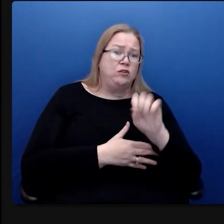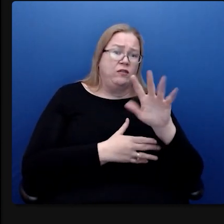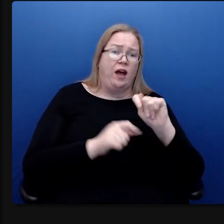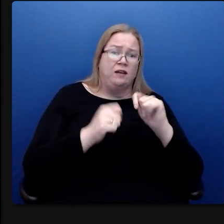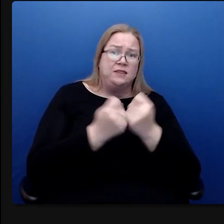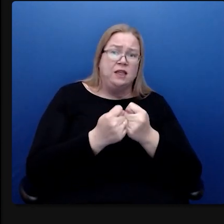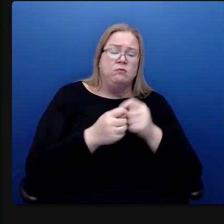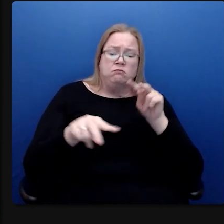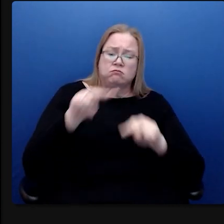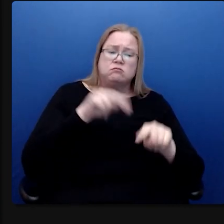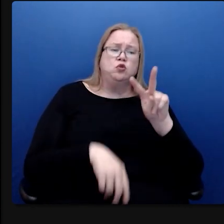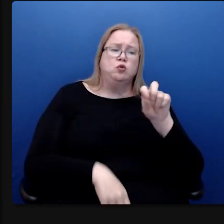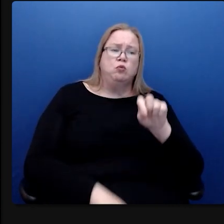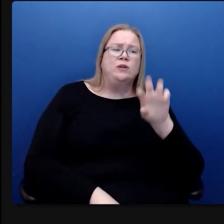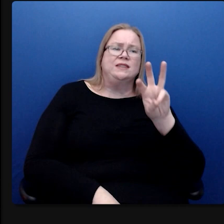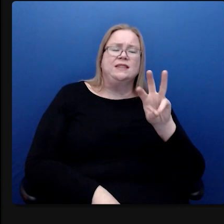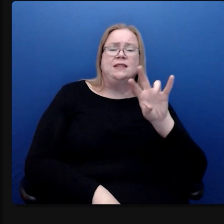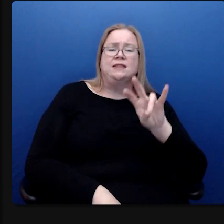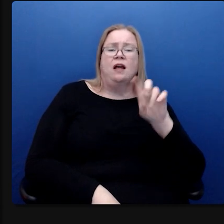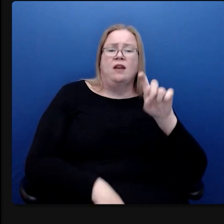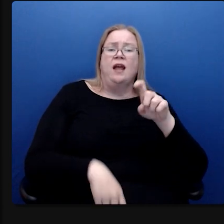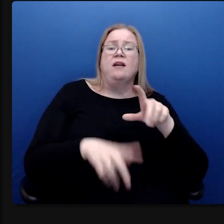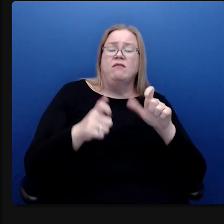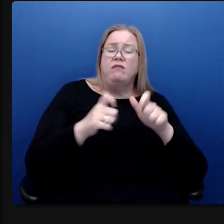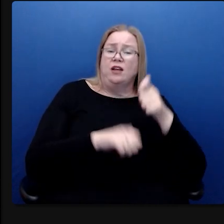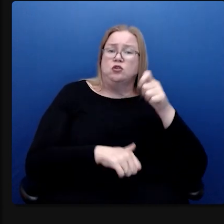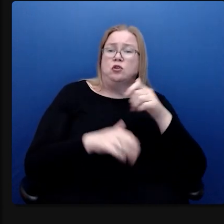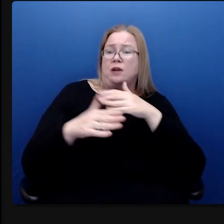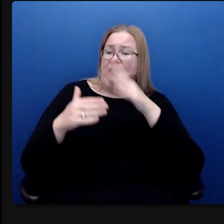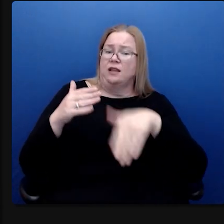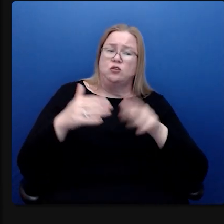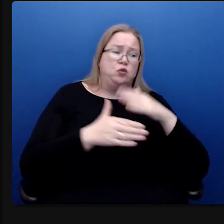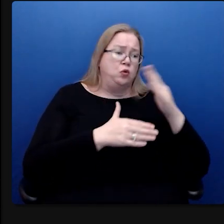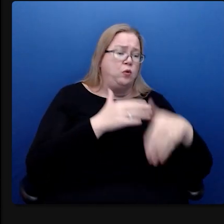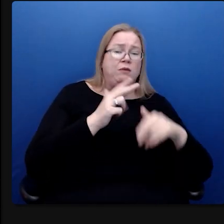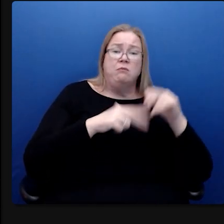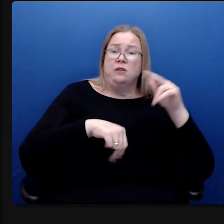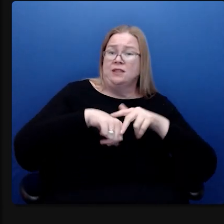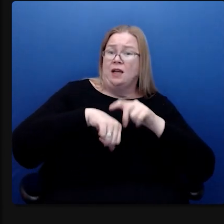The Gears 5 time observed 2.67x faster end-to-end build times.